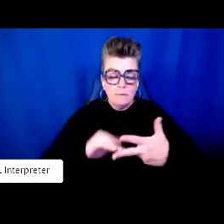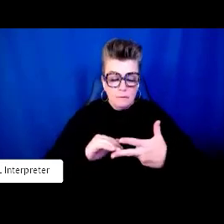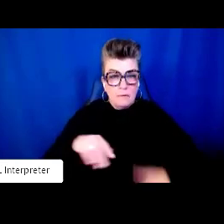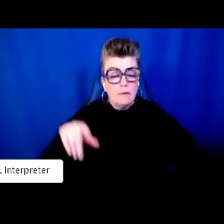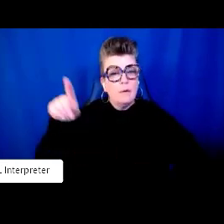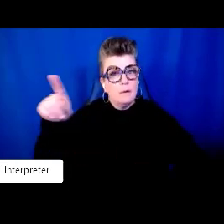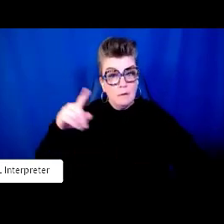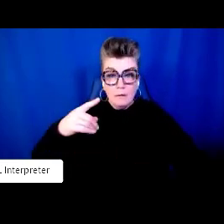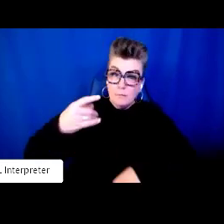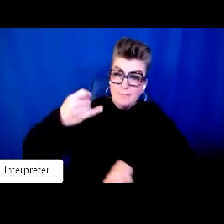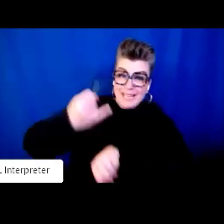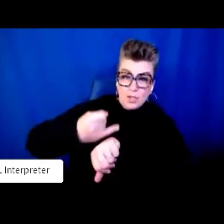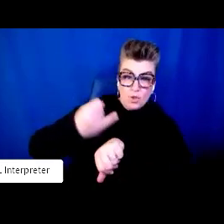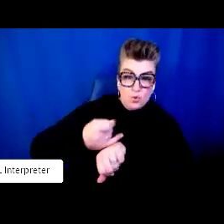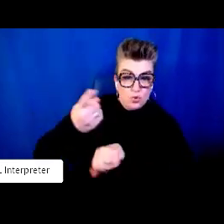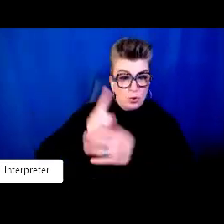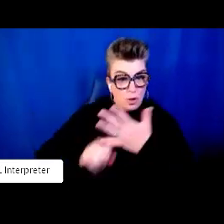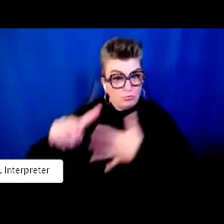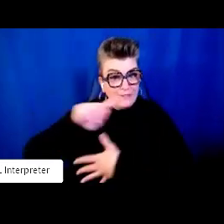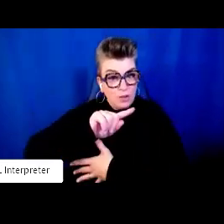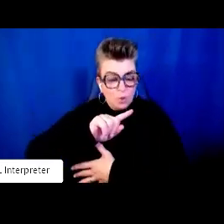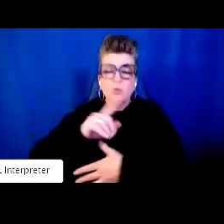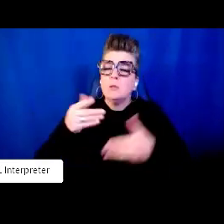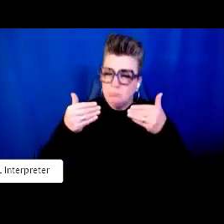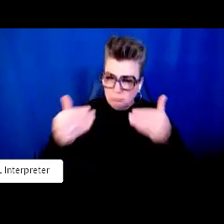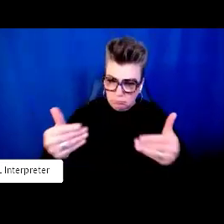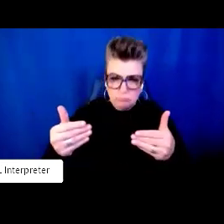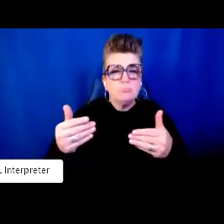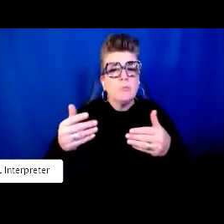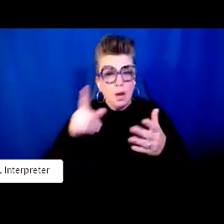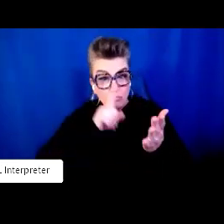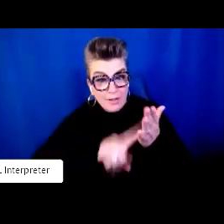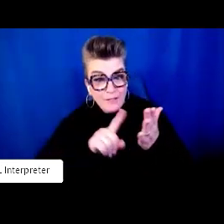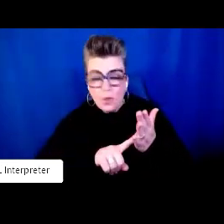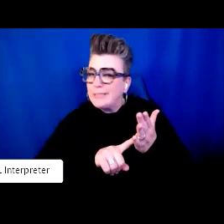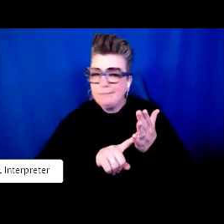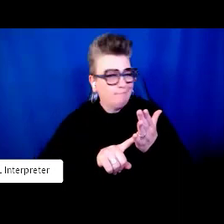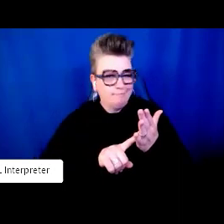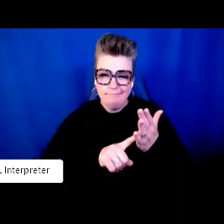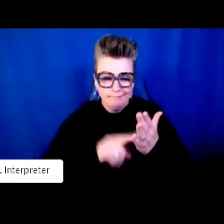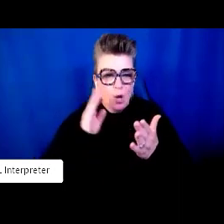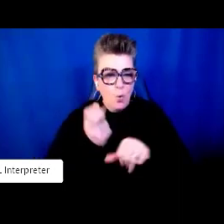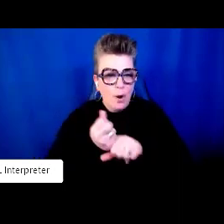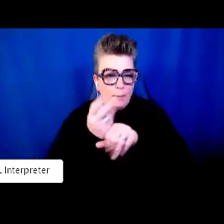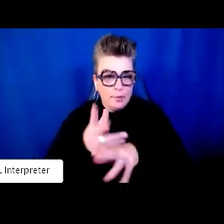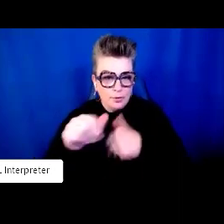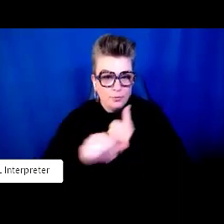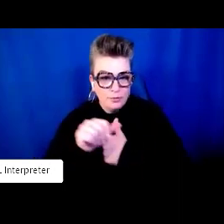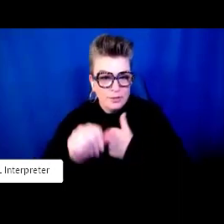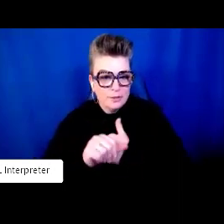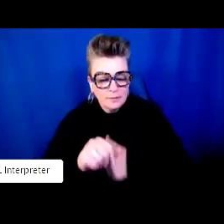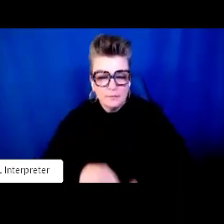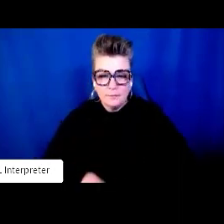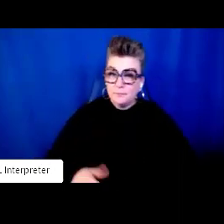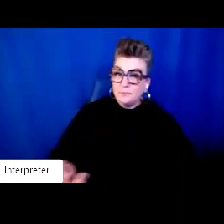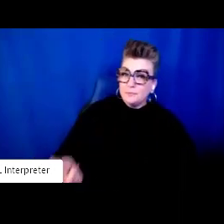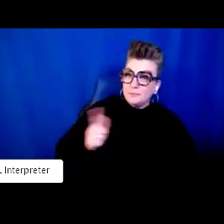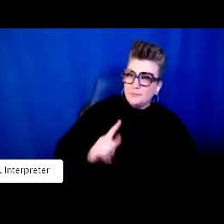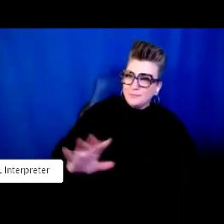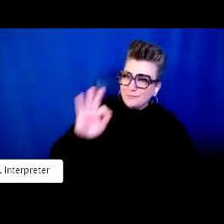to the research participants. Elyse Sullivan: Thanks, Taunton. And are there situations where researchers may need to do something different